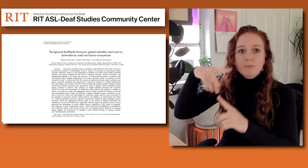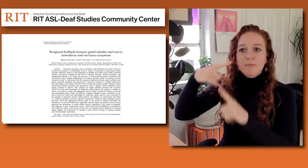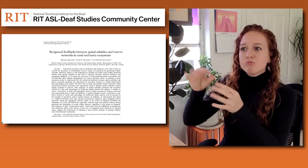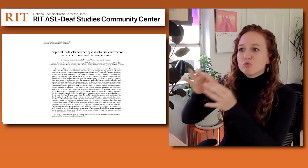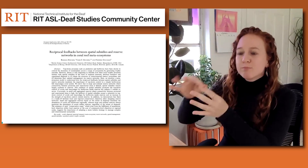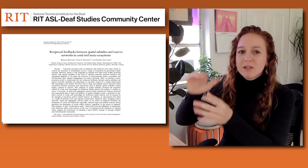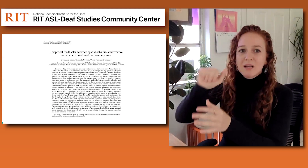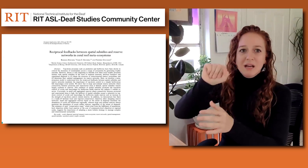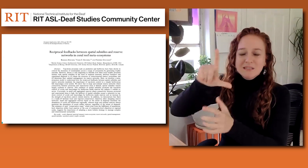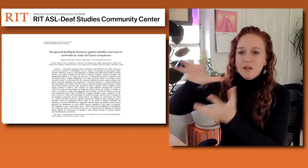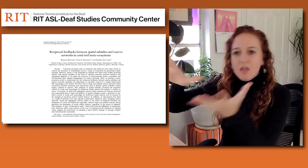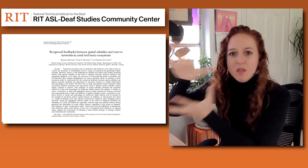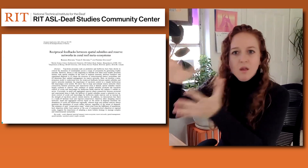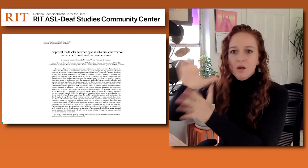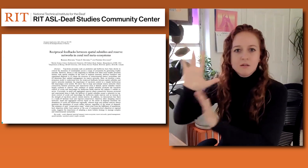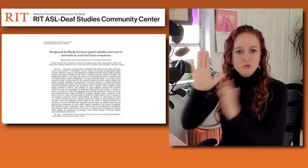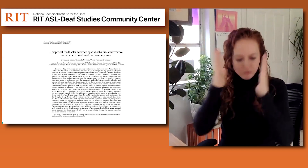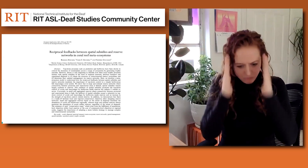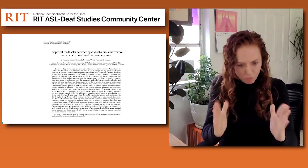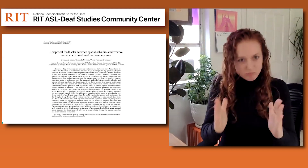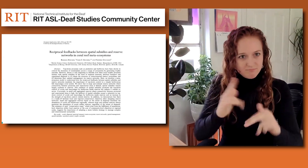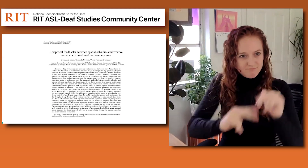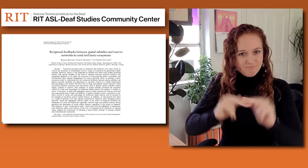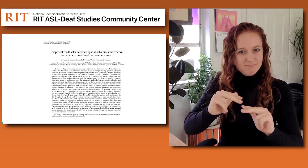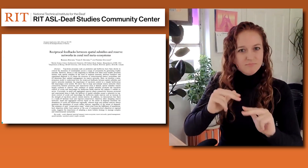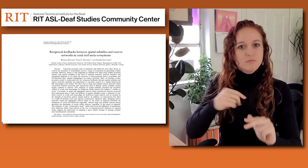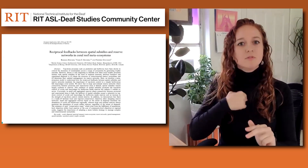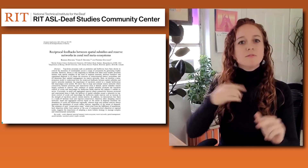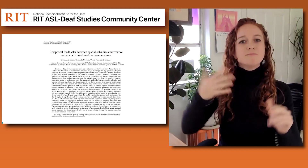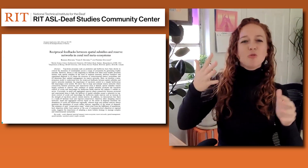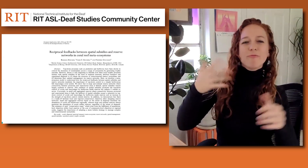on building my fundamental science, philosophy, and approach,